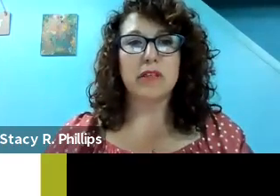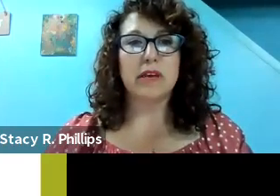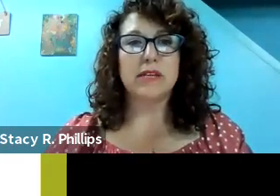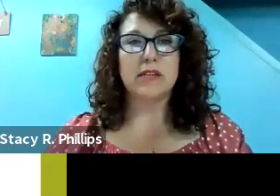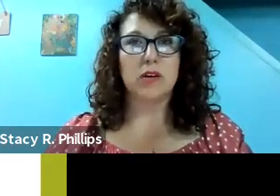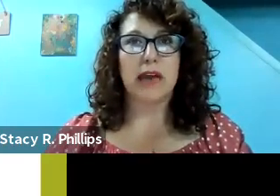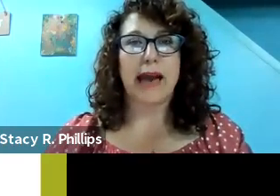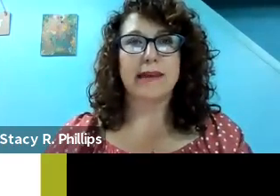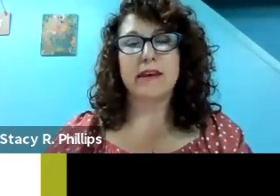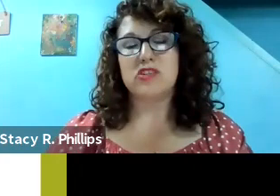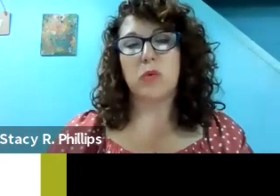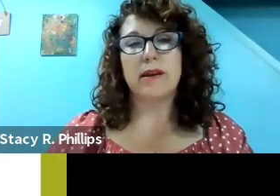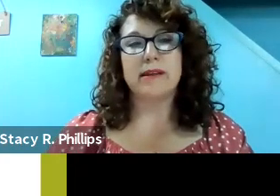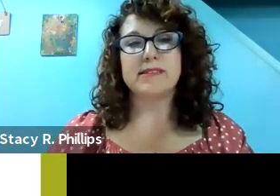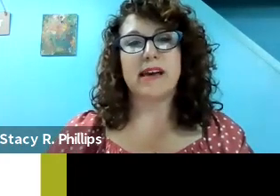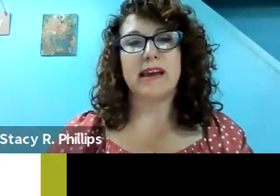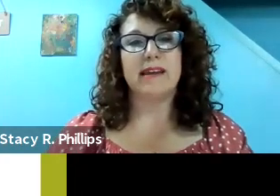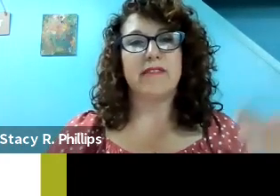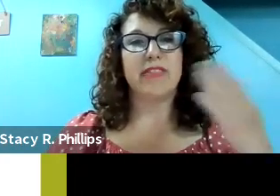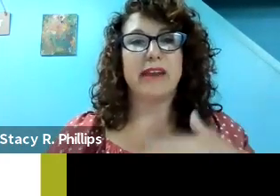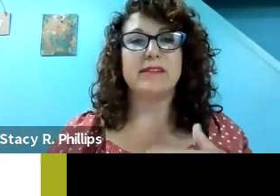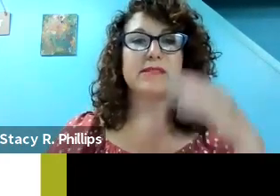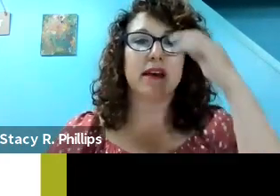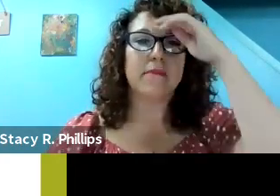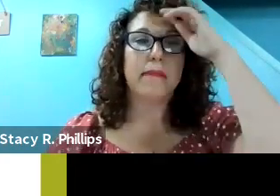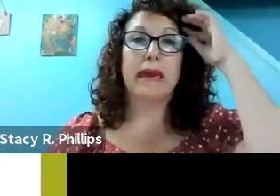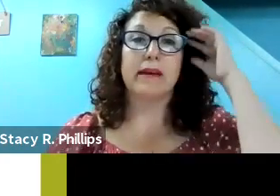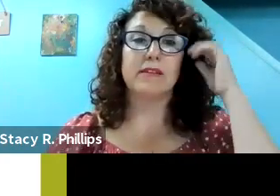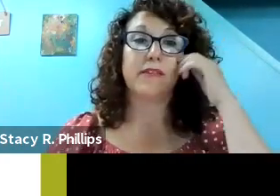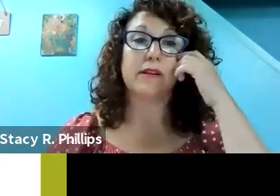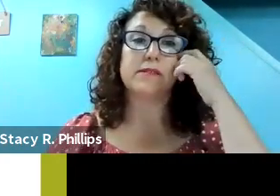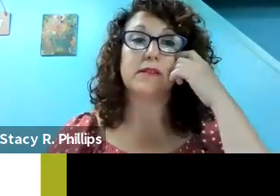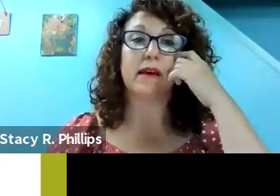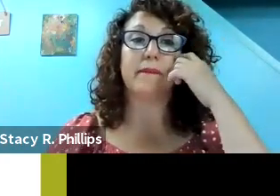really look at each one and decide if that is making a difference.